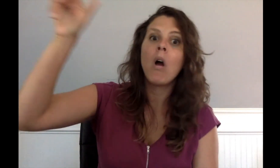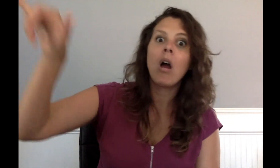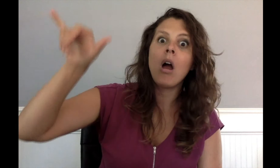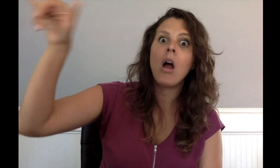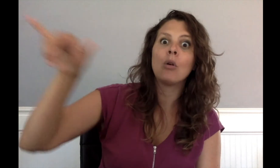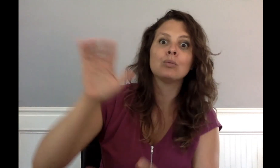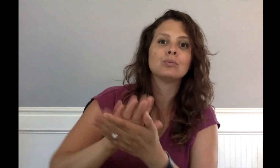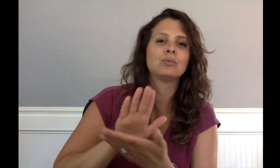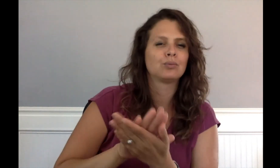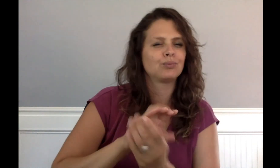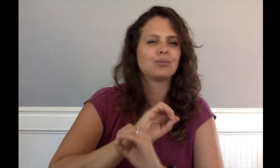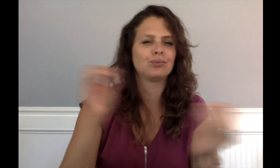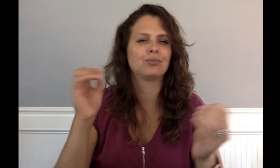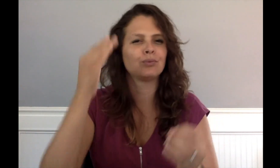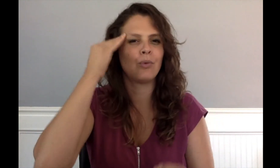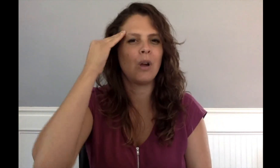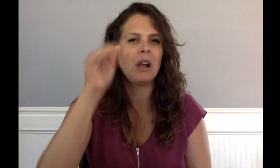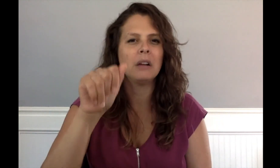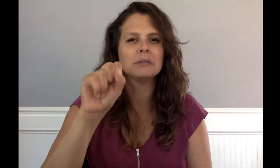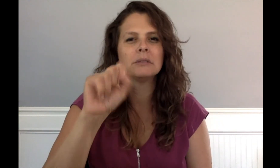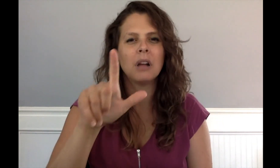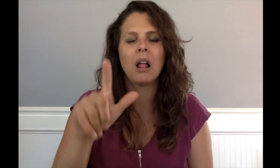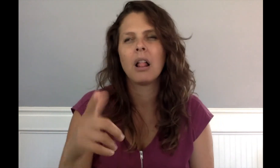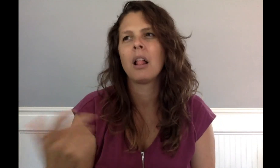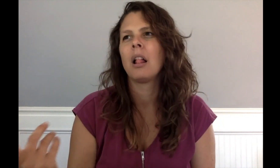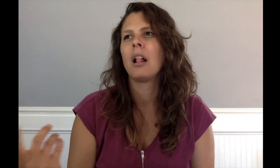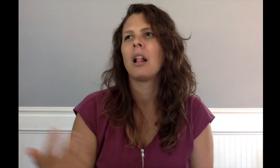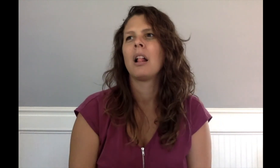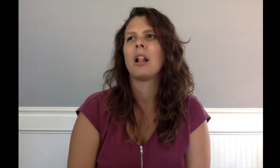with at boarding school. What was the point of learning ASL?